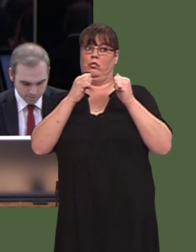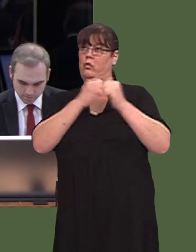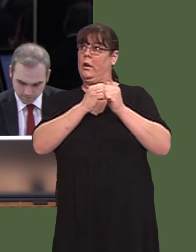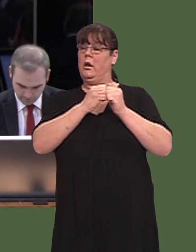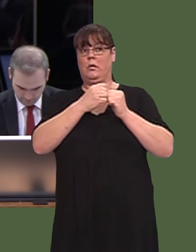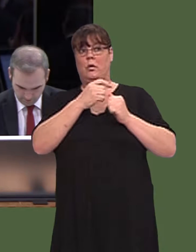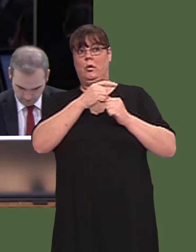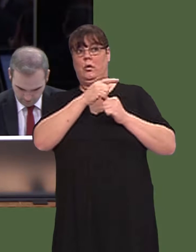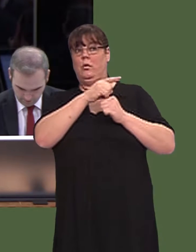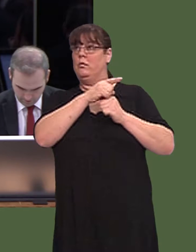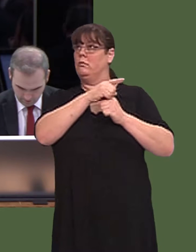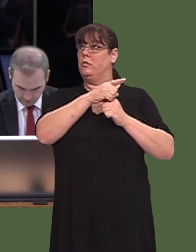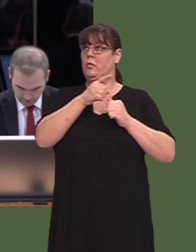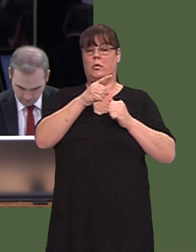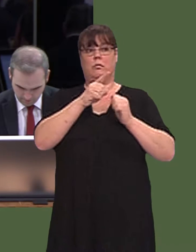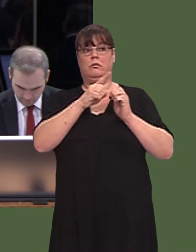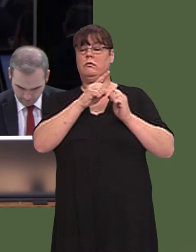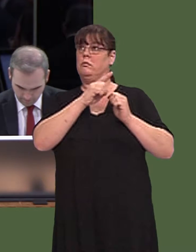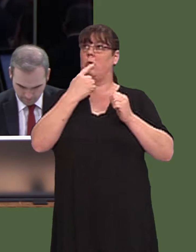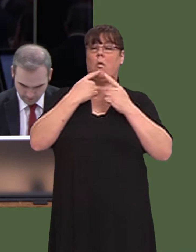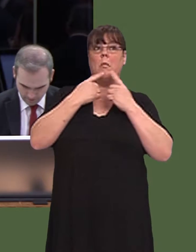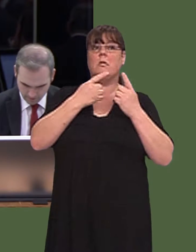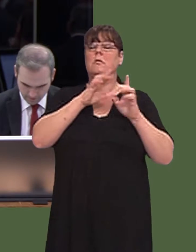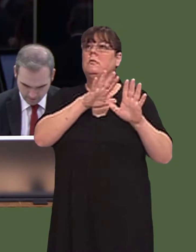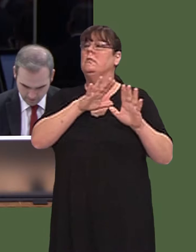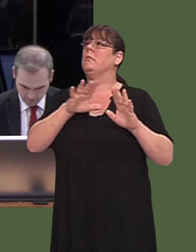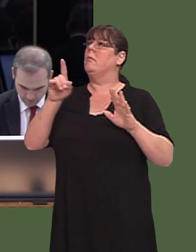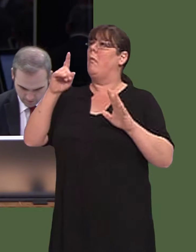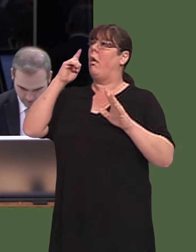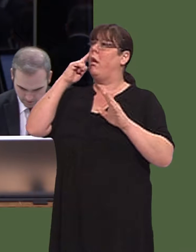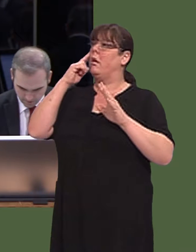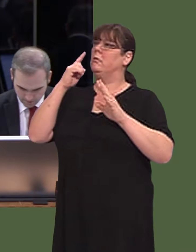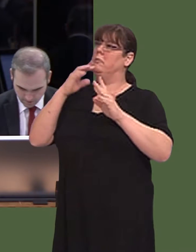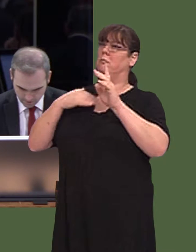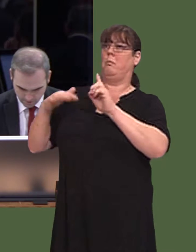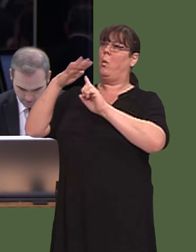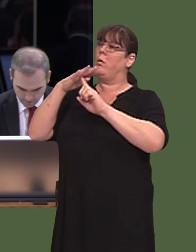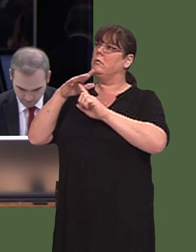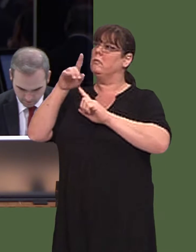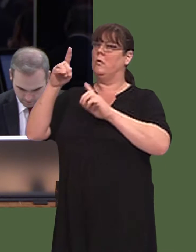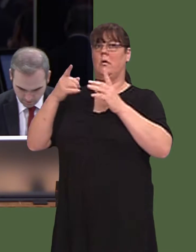the Member for Cardiff North? It might be useful for the First Minister to put health on the agenda in discussions